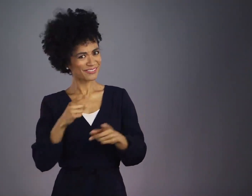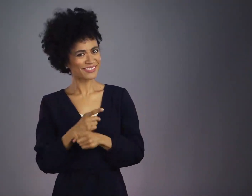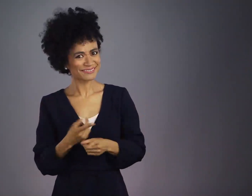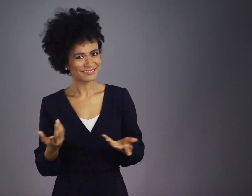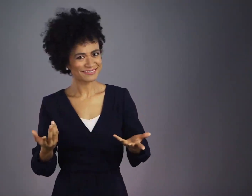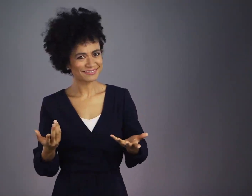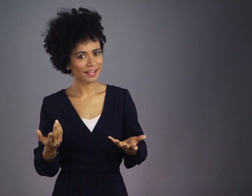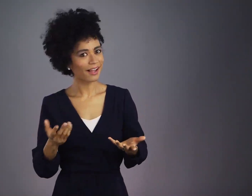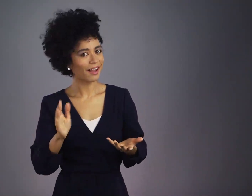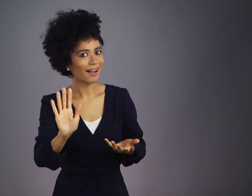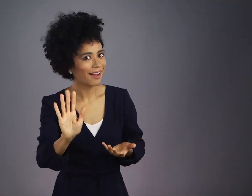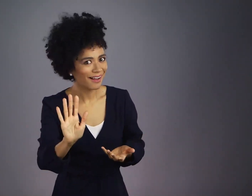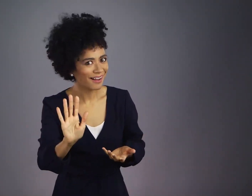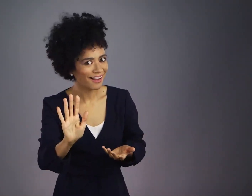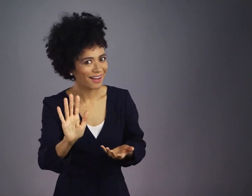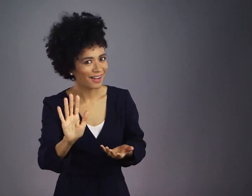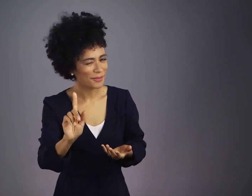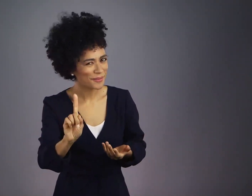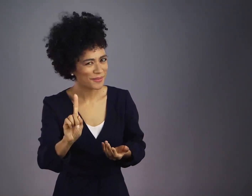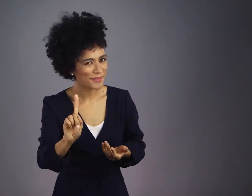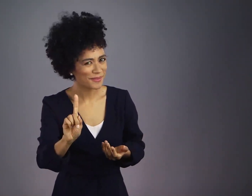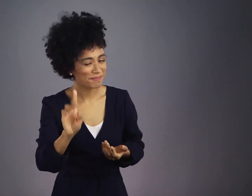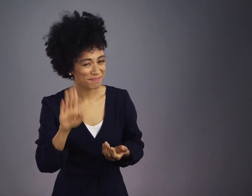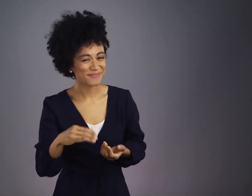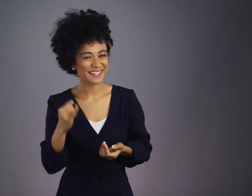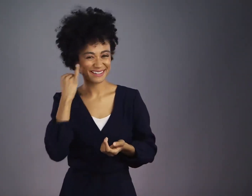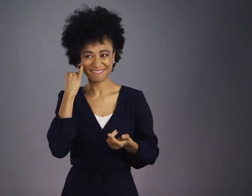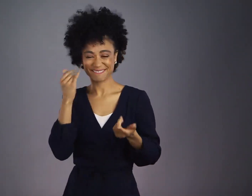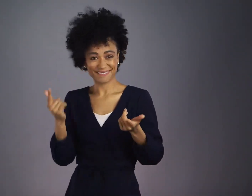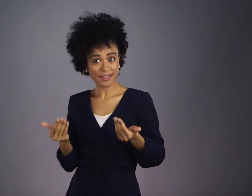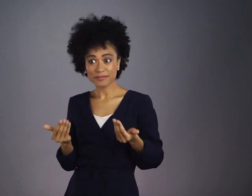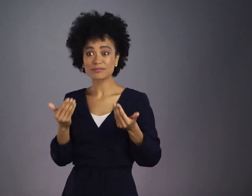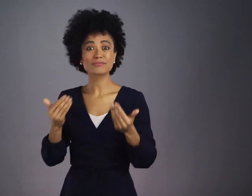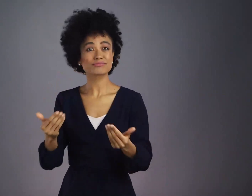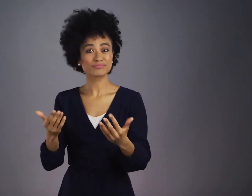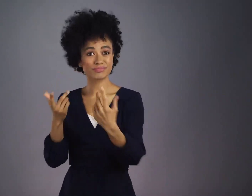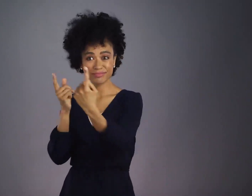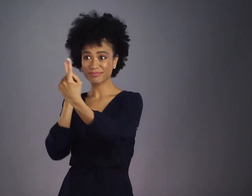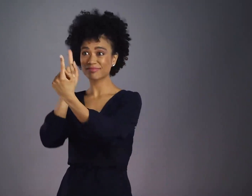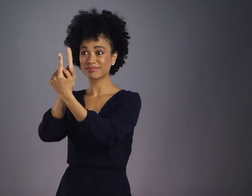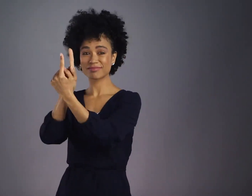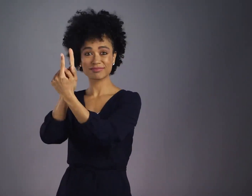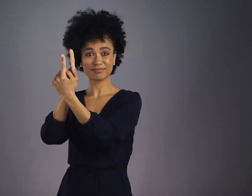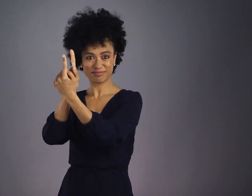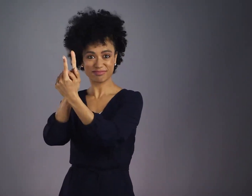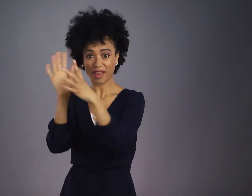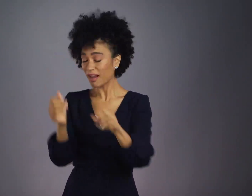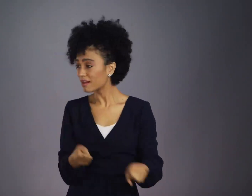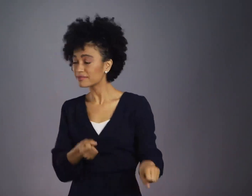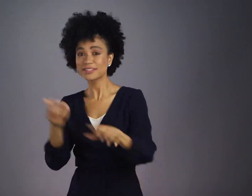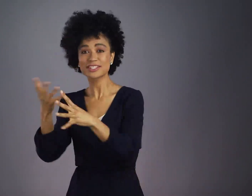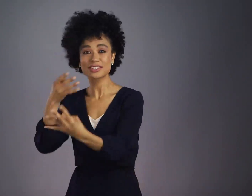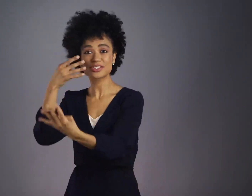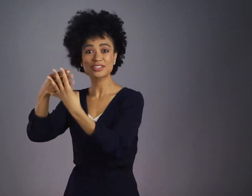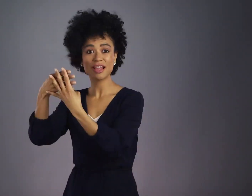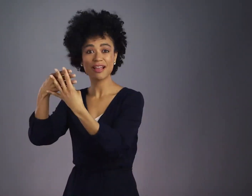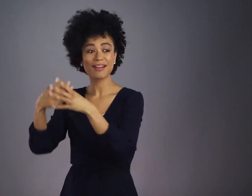We thought he ought to be willing to do that if necessary, but if he were in jail he could provide nothing for either family.